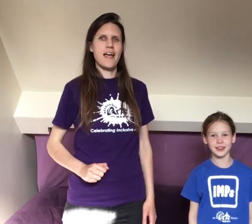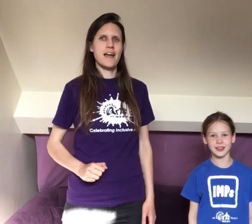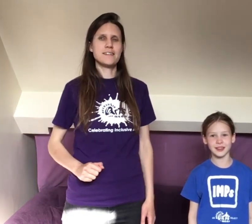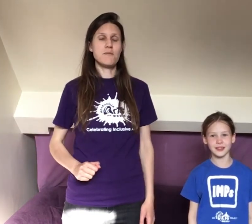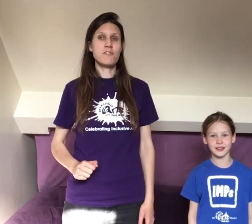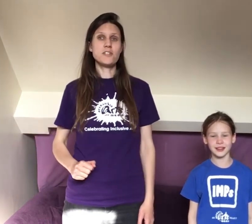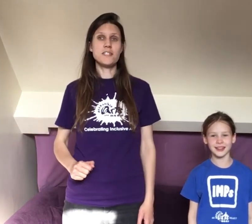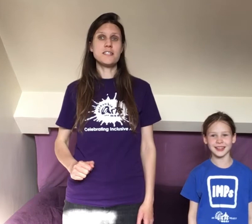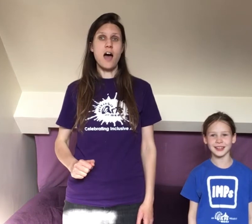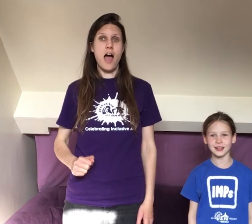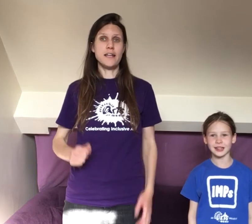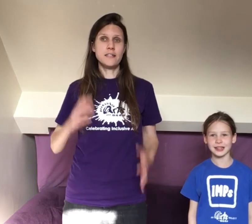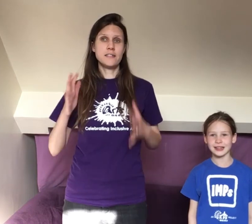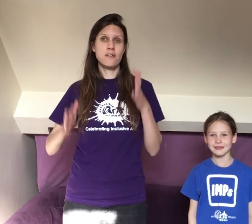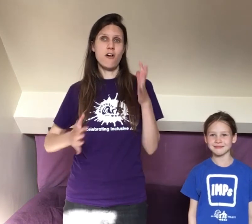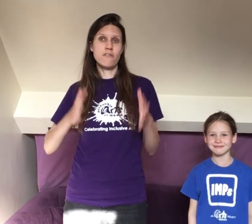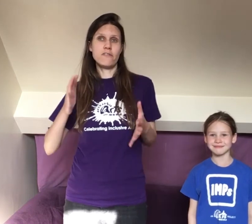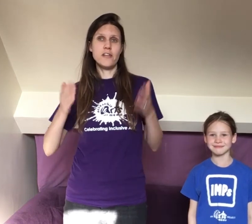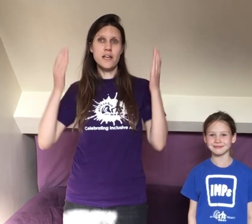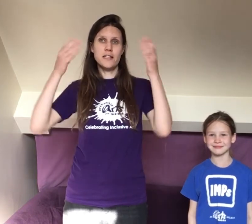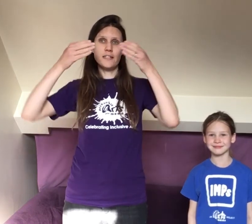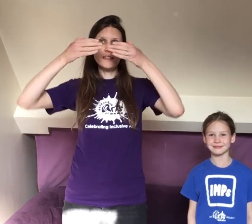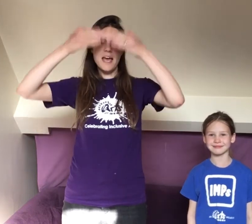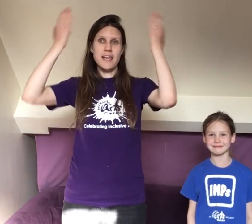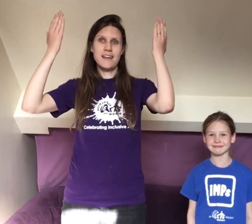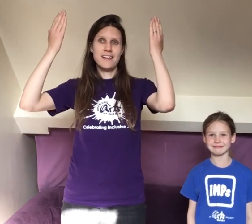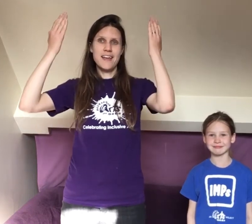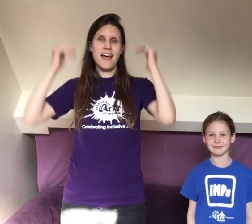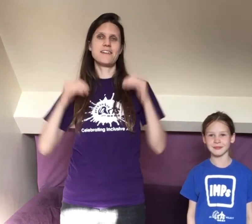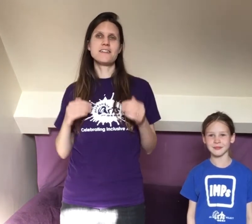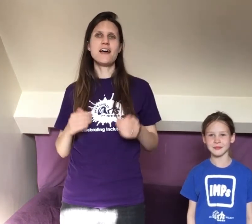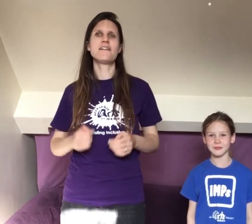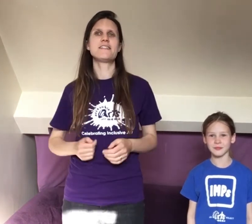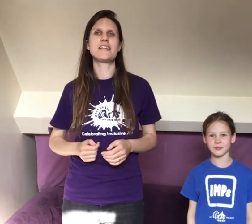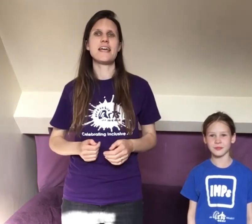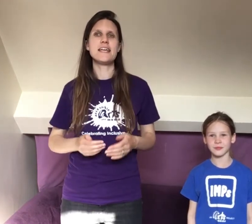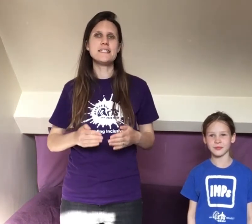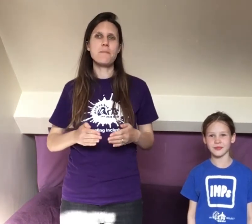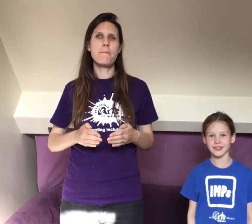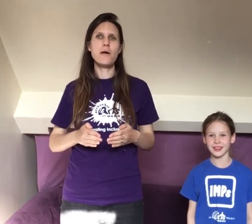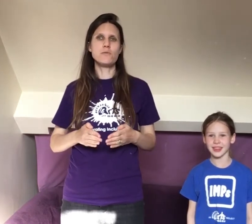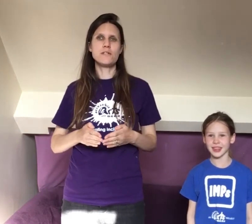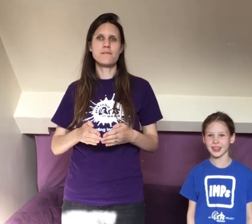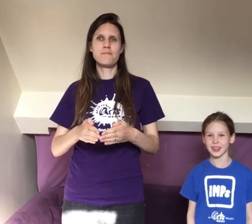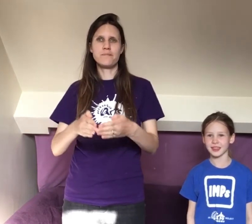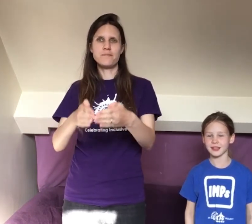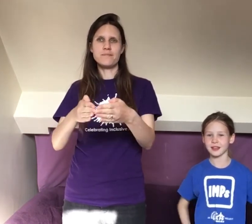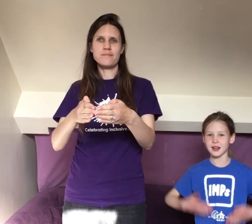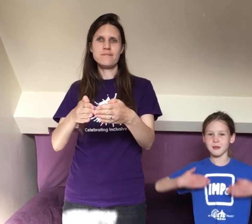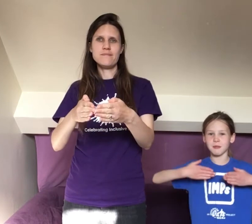And so we’ve got a sign of the day. And our sign of the day is boat.